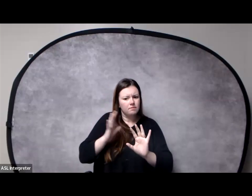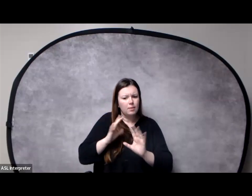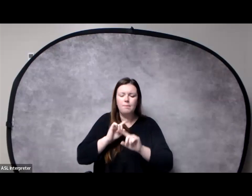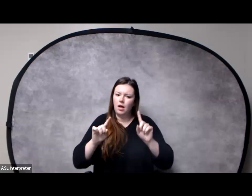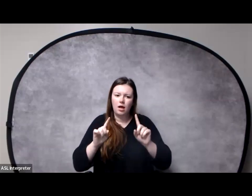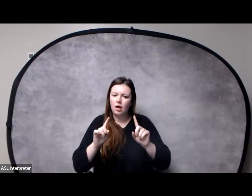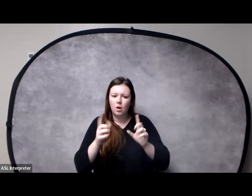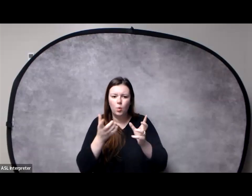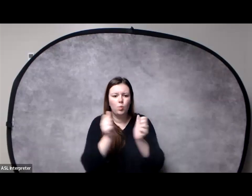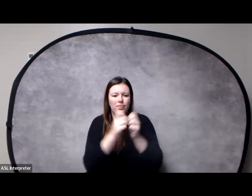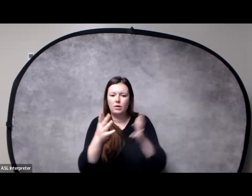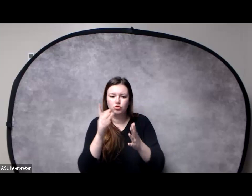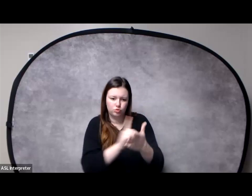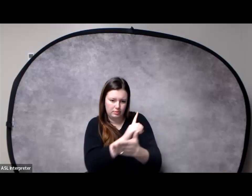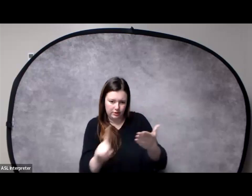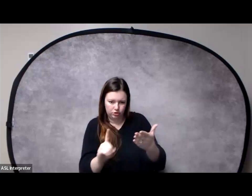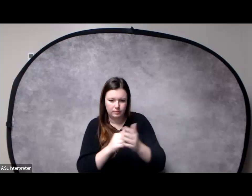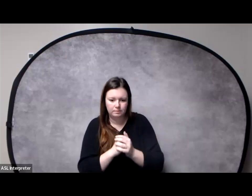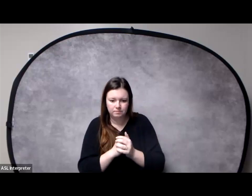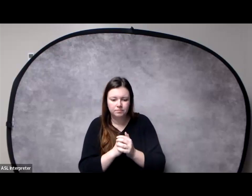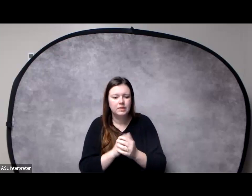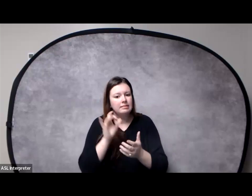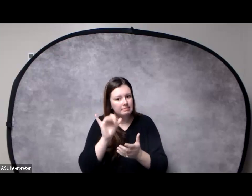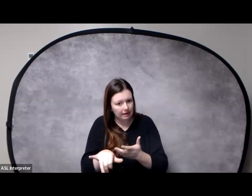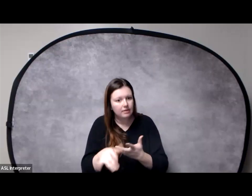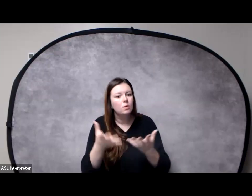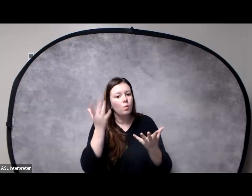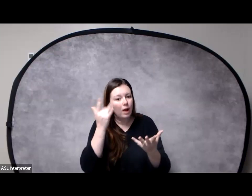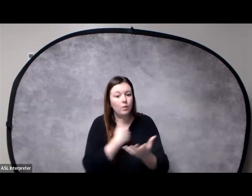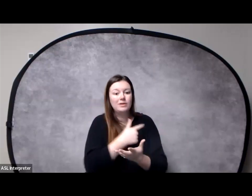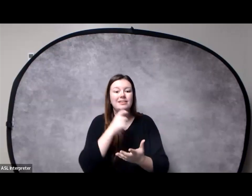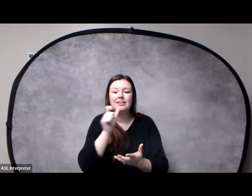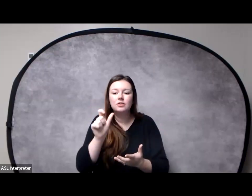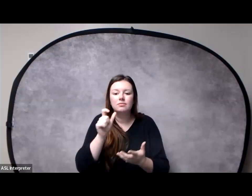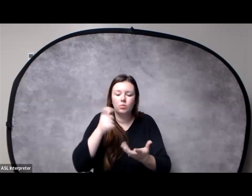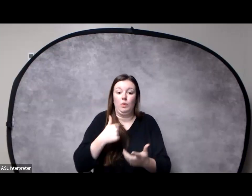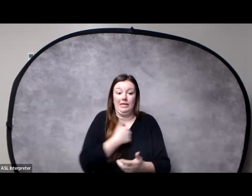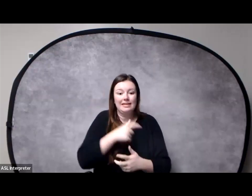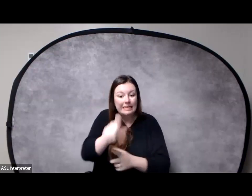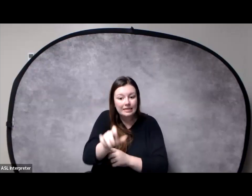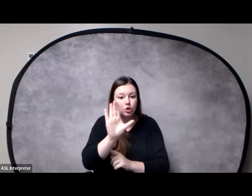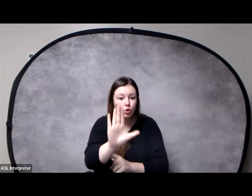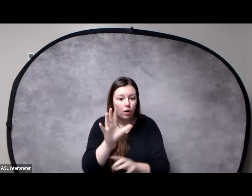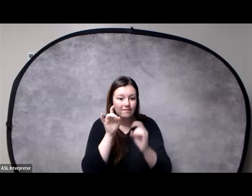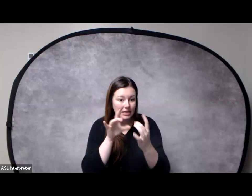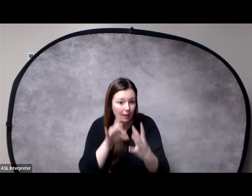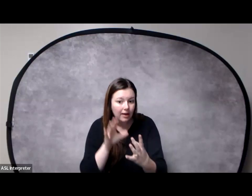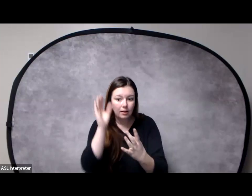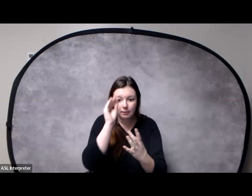And that's another area where we absolutely do need to hear from you if you have a concern that this goes too far or if you think we need to do more.